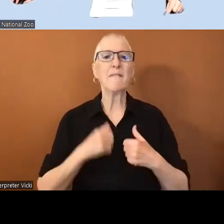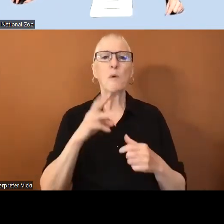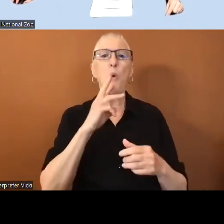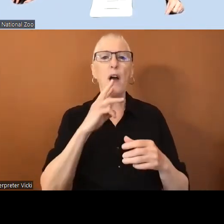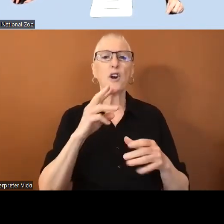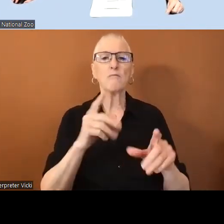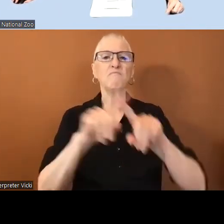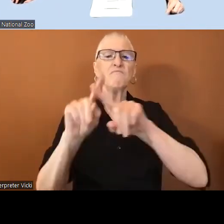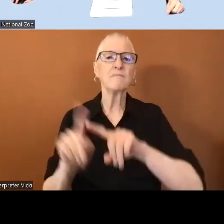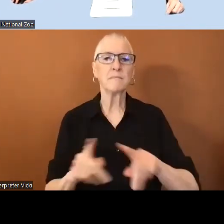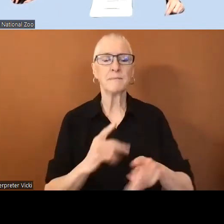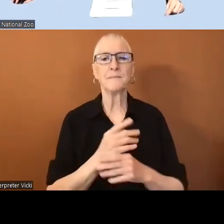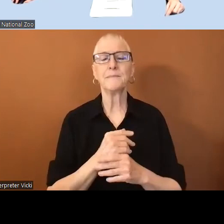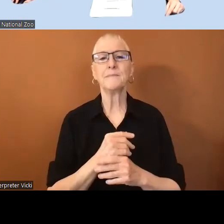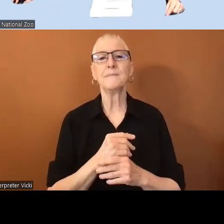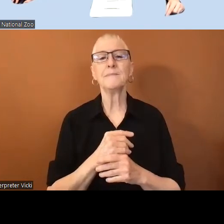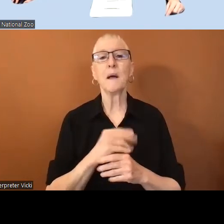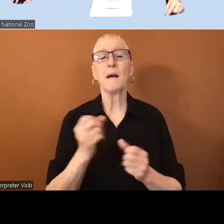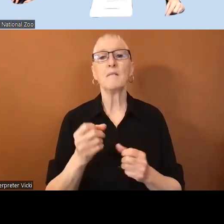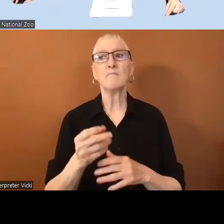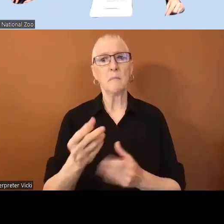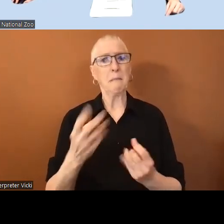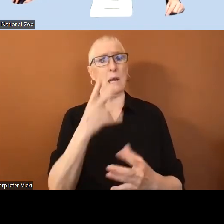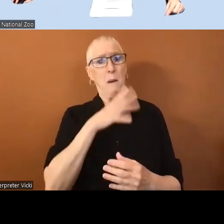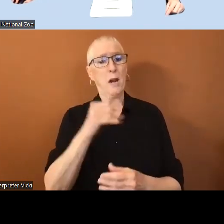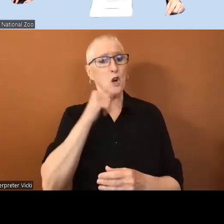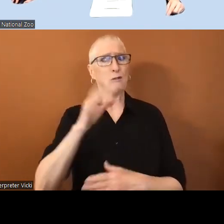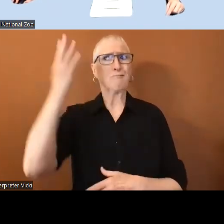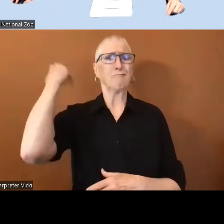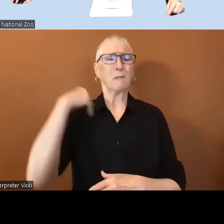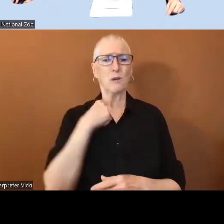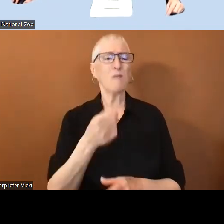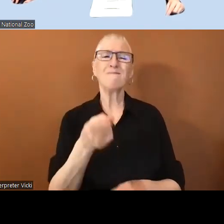Not long ago, many women and girls were told that they couldn't be a scientist or study animals.